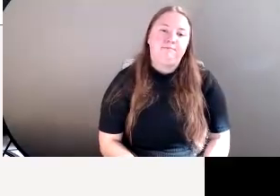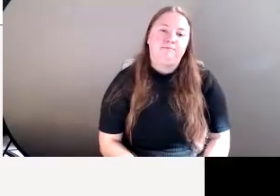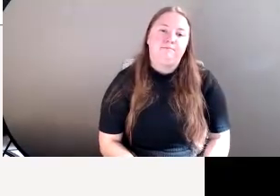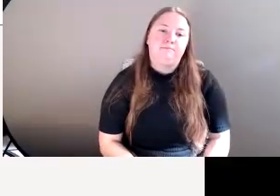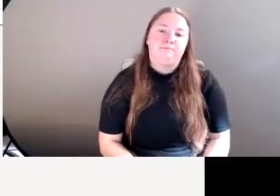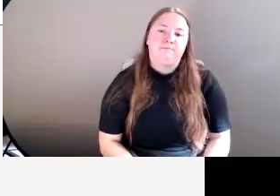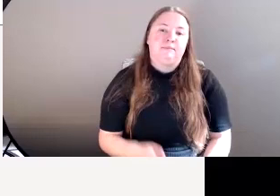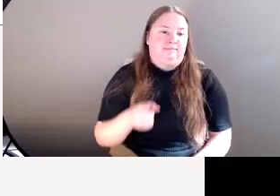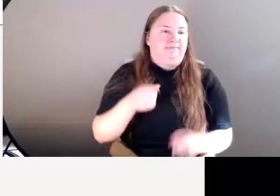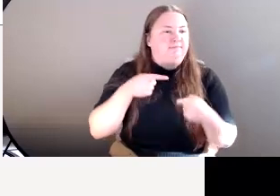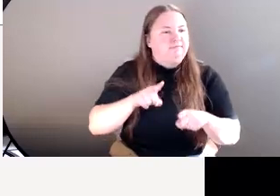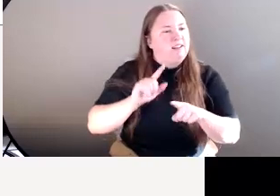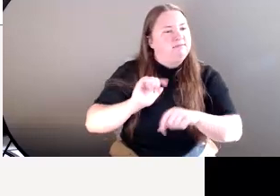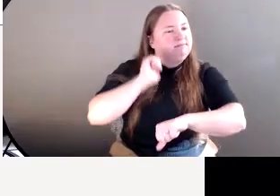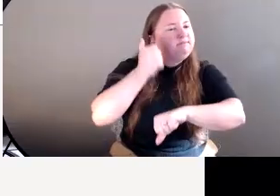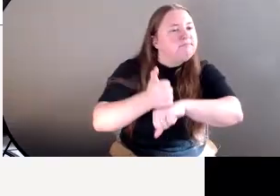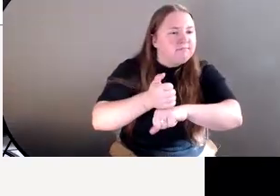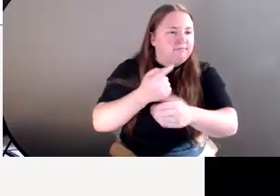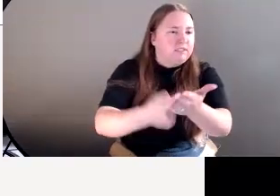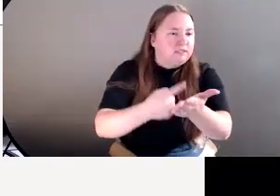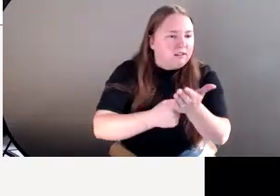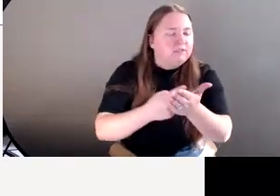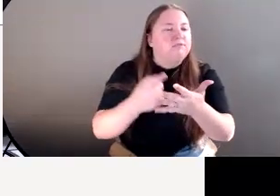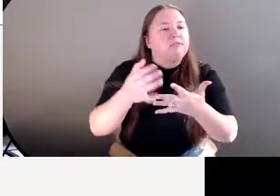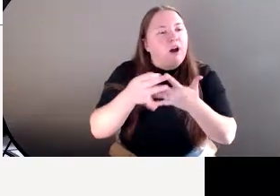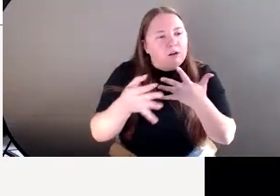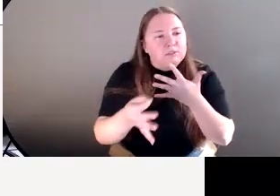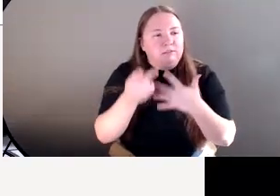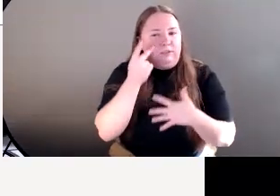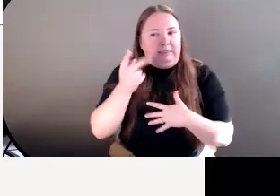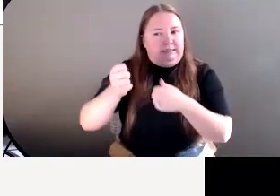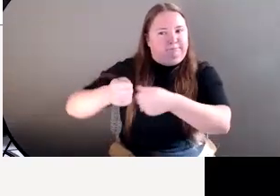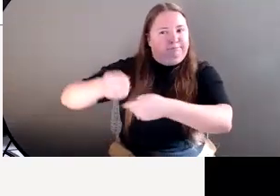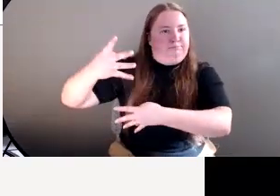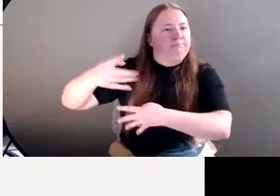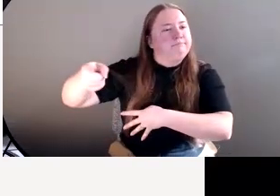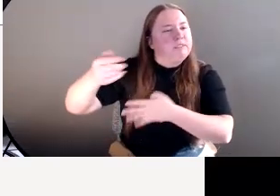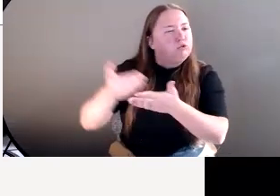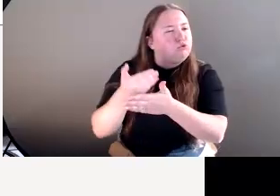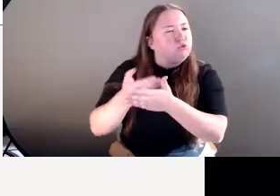discussions and the options and everything. You'll see this new section here as well.